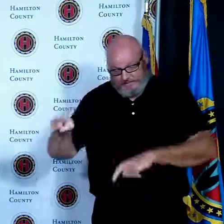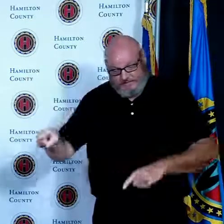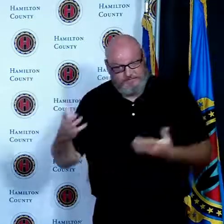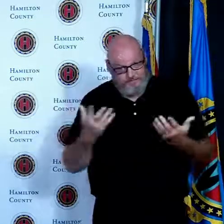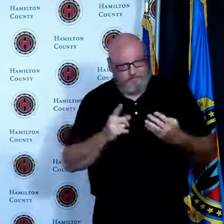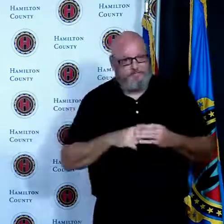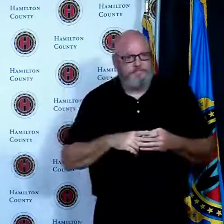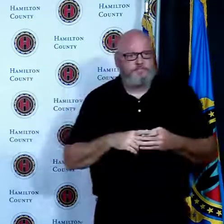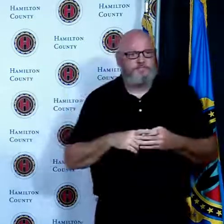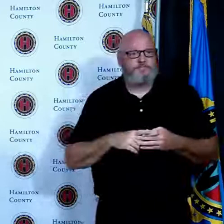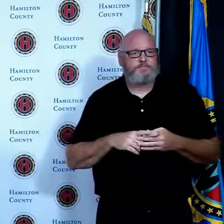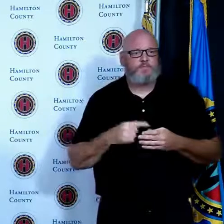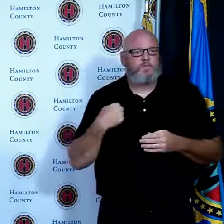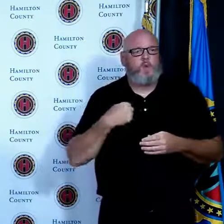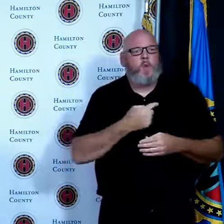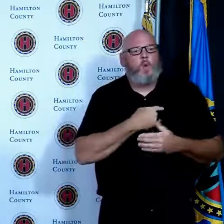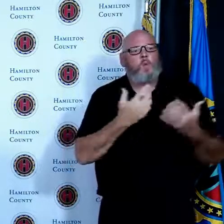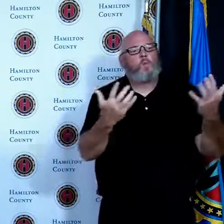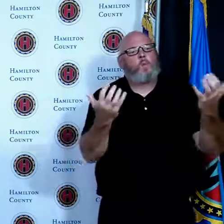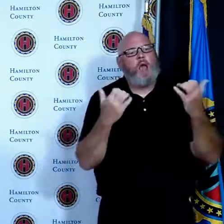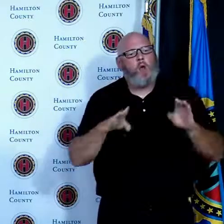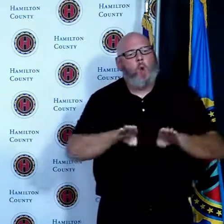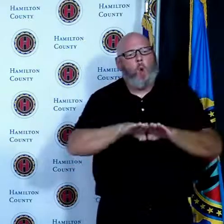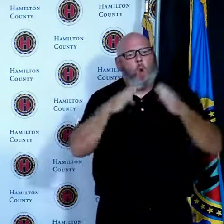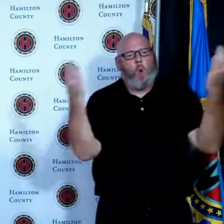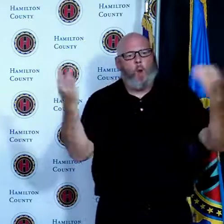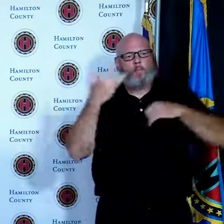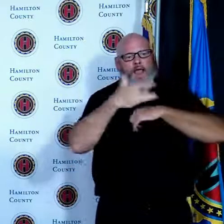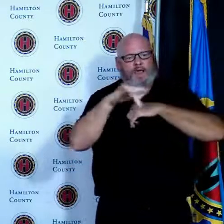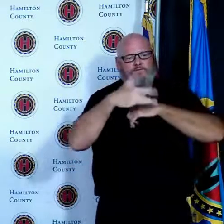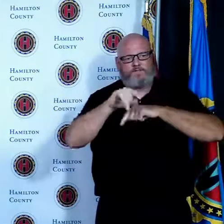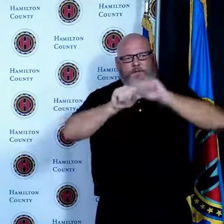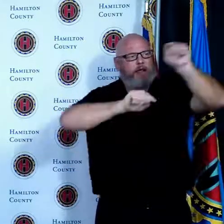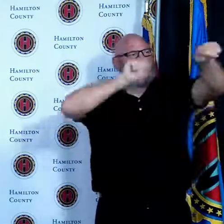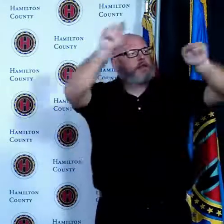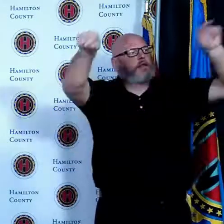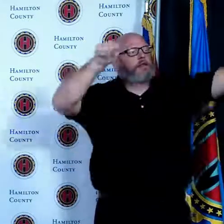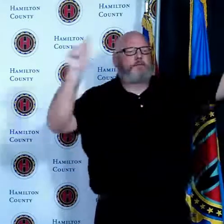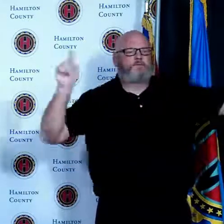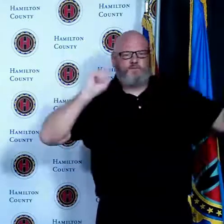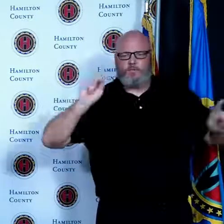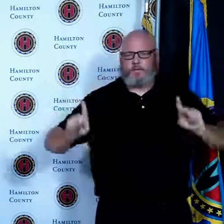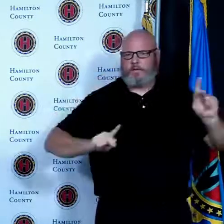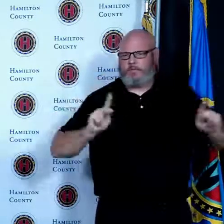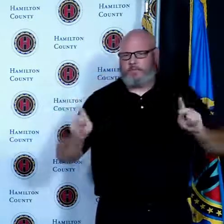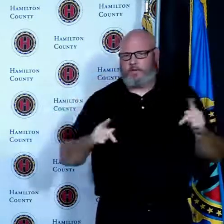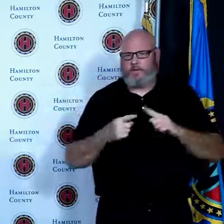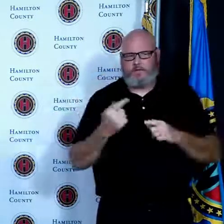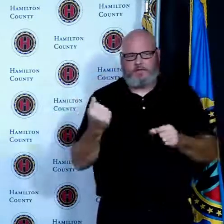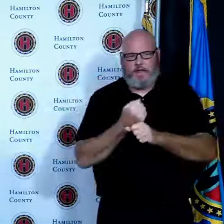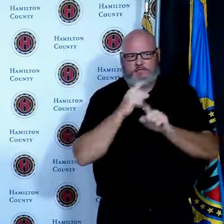they're available I think you said 170,000 from now to the end of the year is that just going to be kind of first